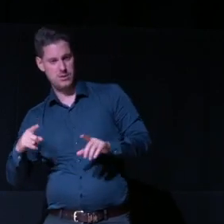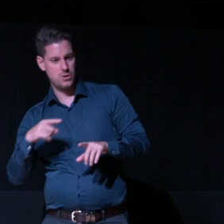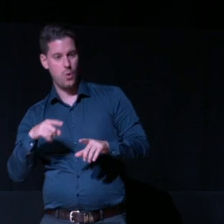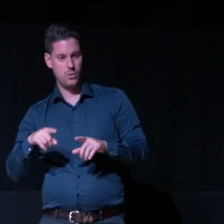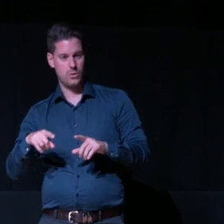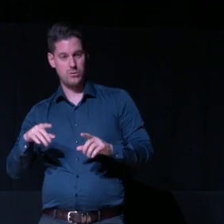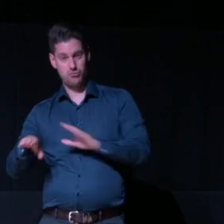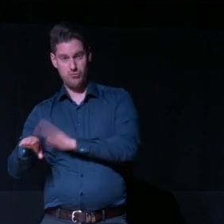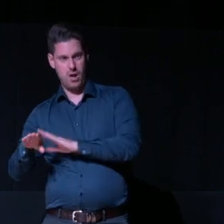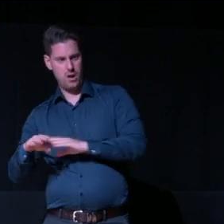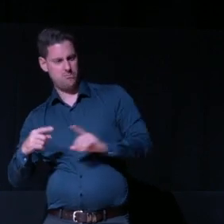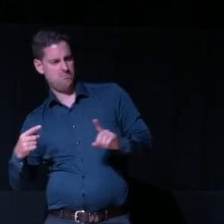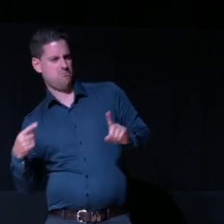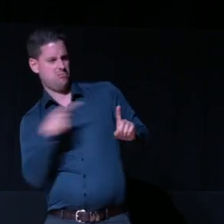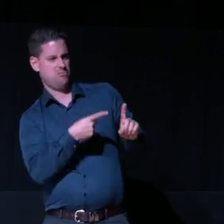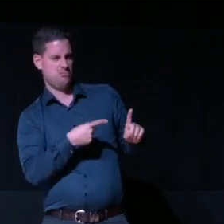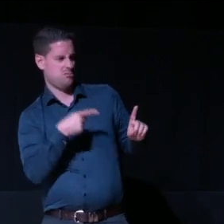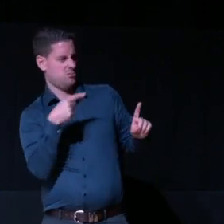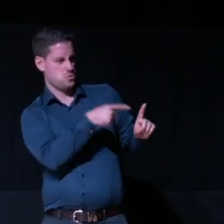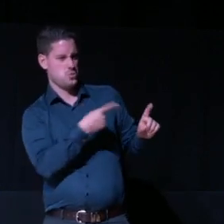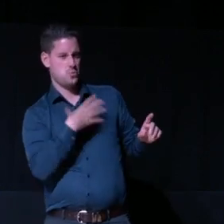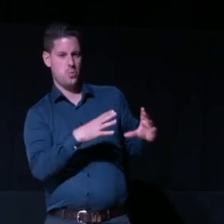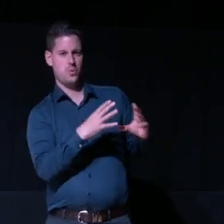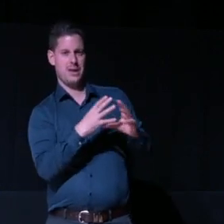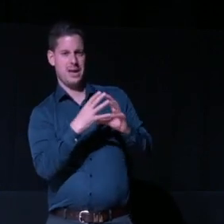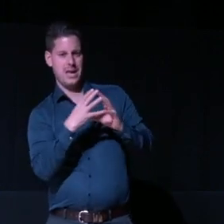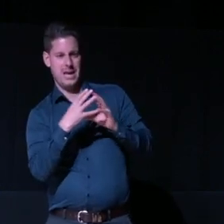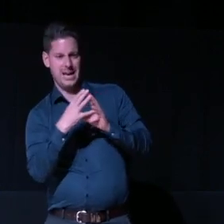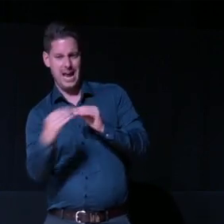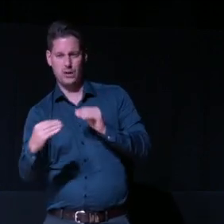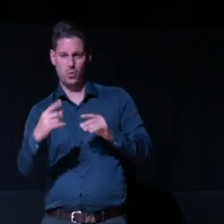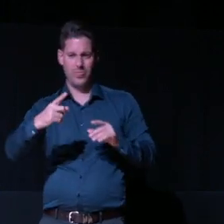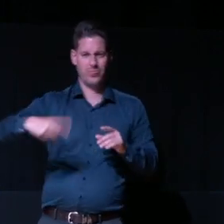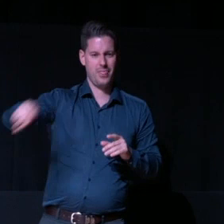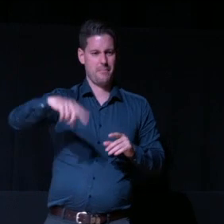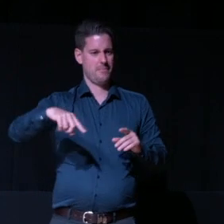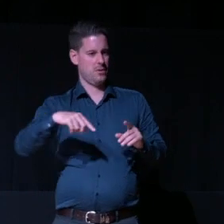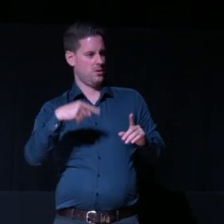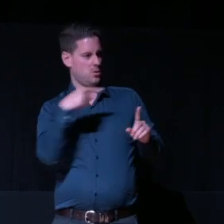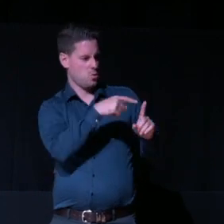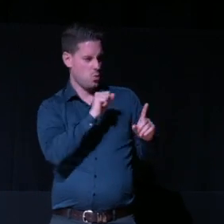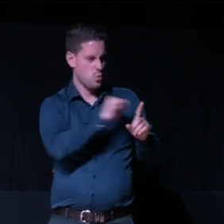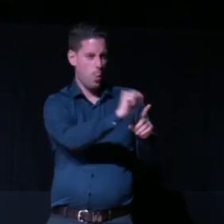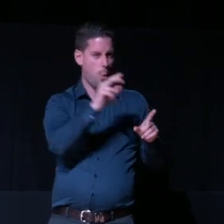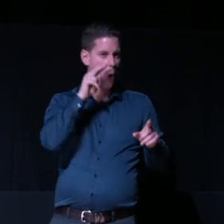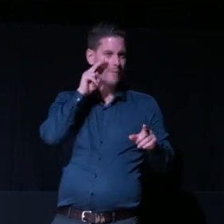were the people that were seeking to cancel and boycott those people whose views that they didn't like or found offensive.